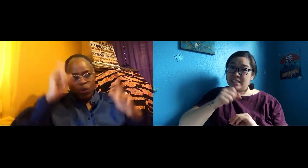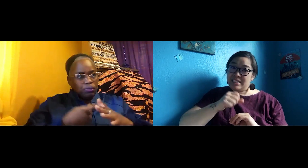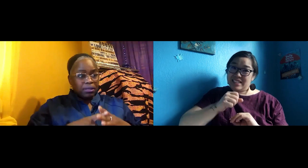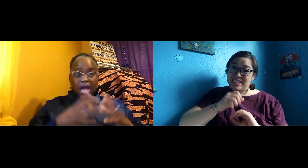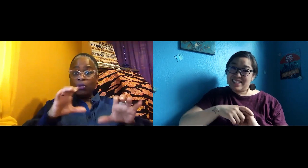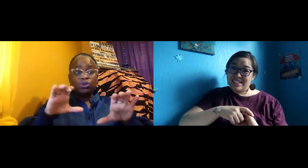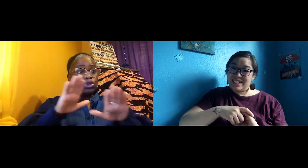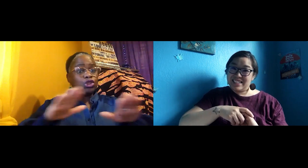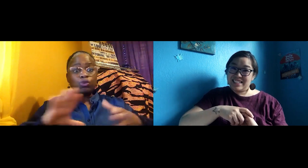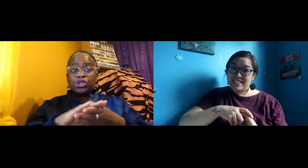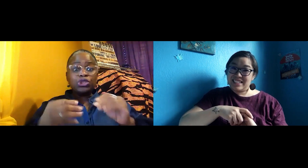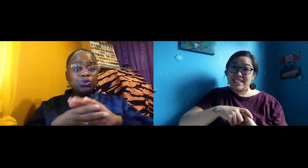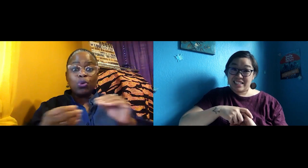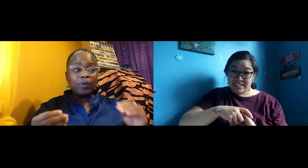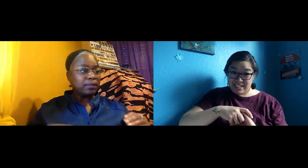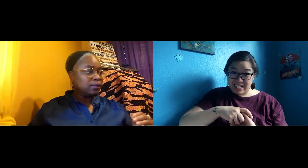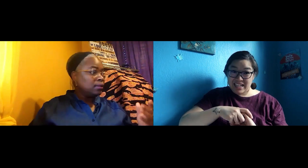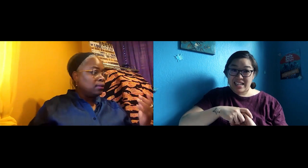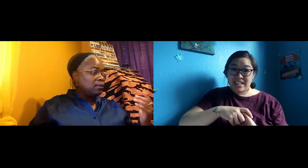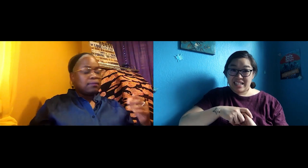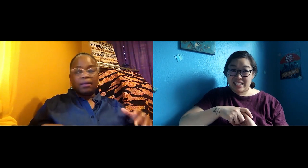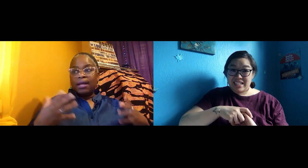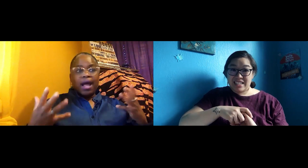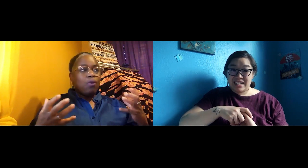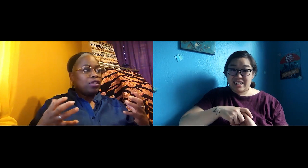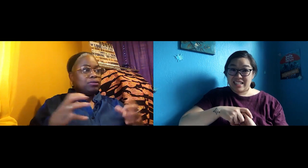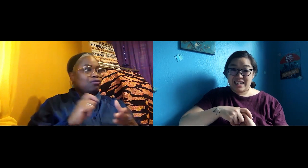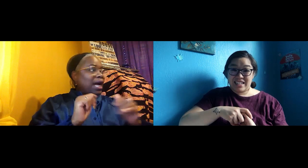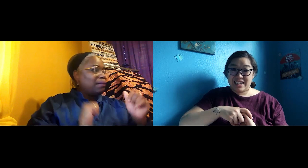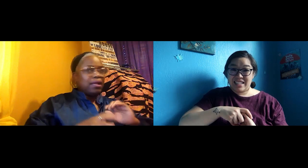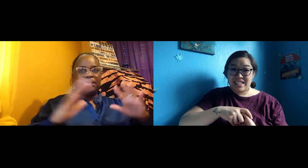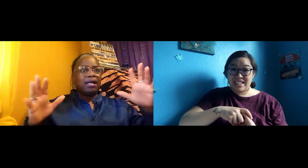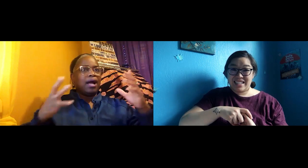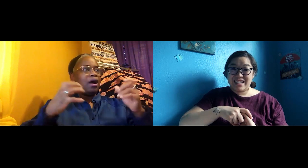I would like to author children's stories, write plays, and so forth,